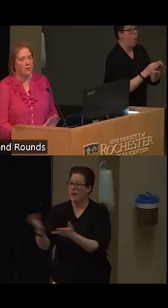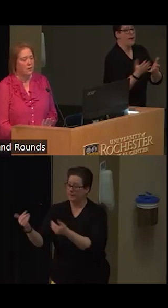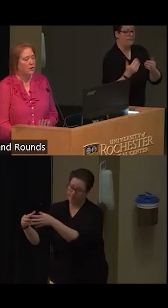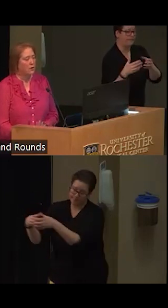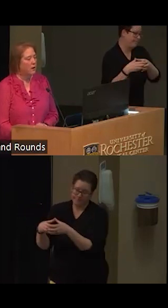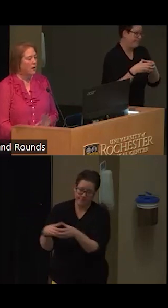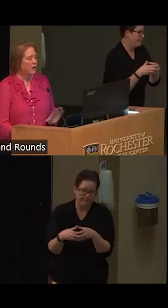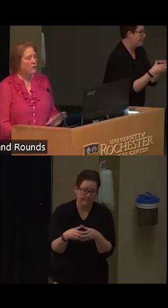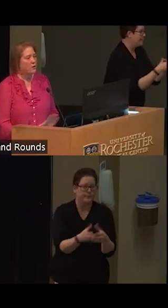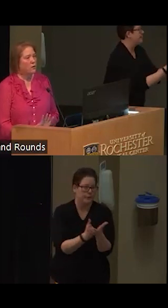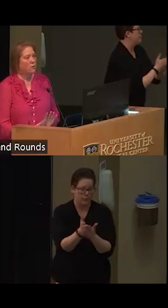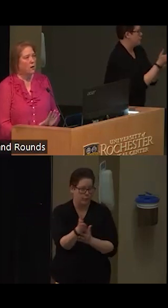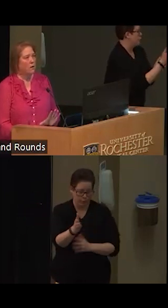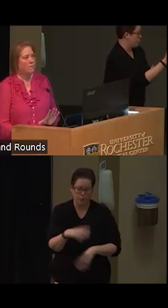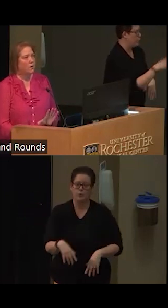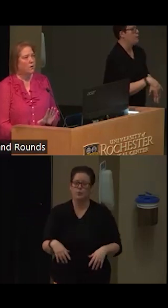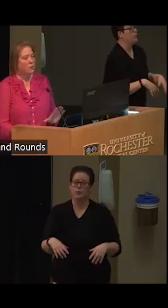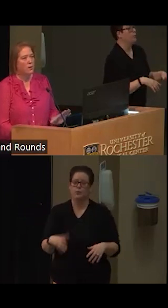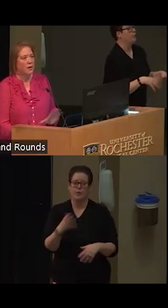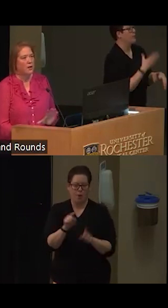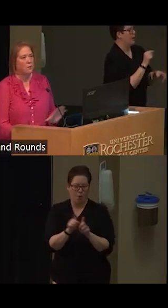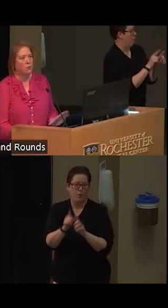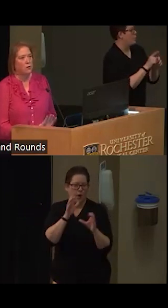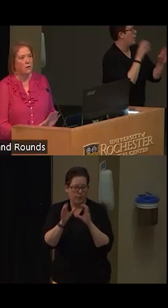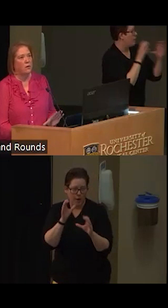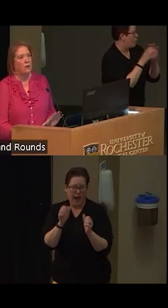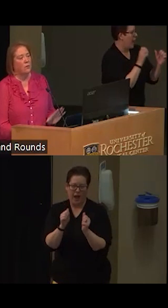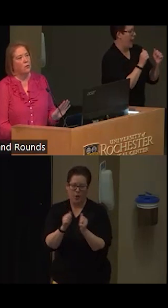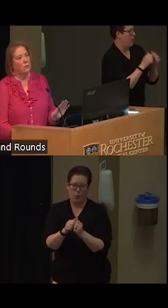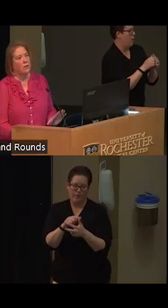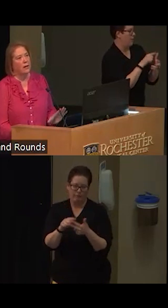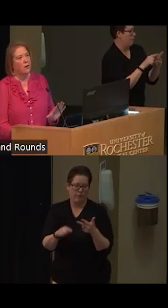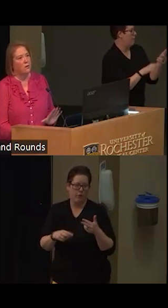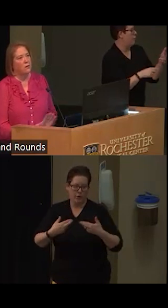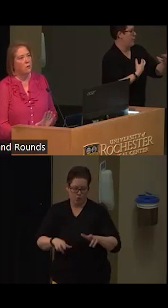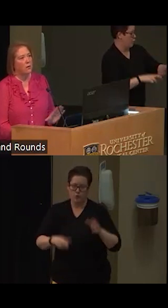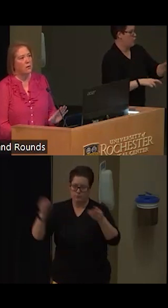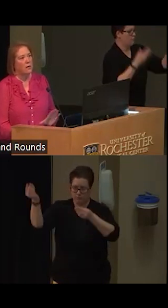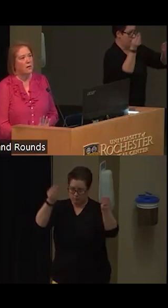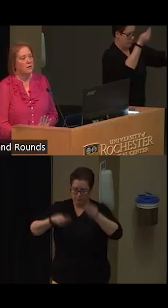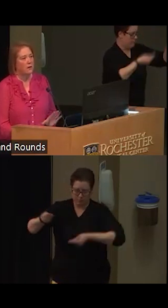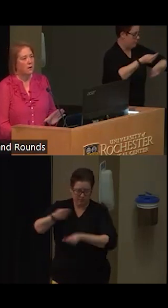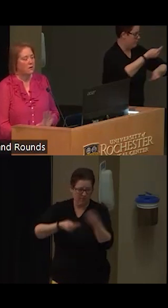simulation and also communicated between the three different rooms and also with the standardized